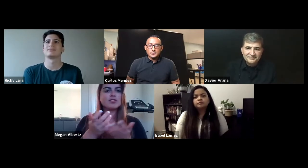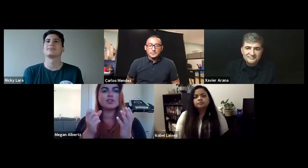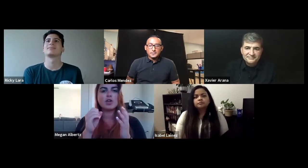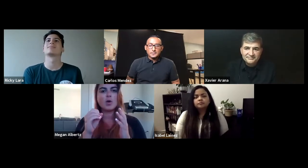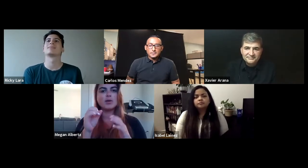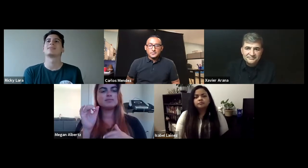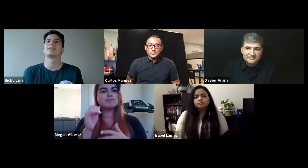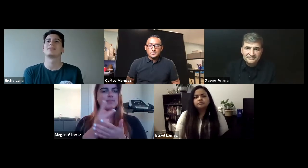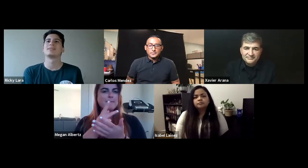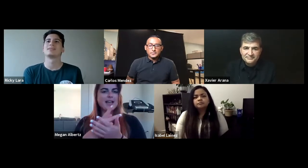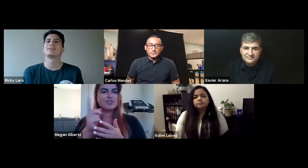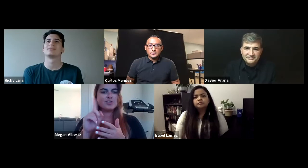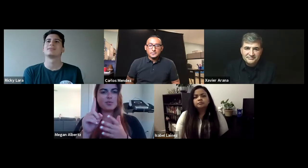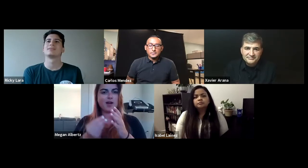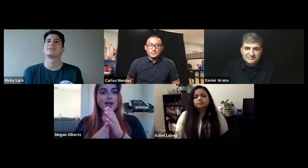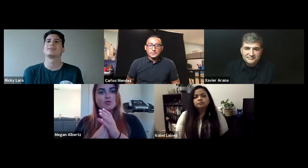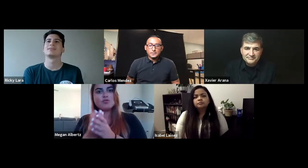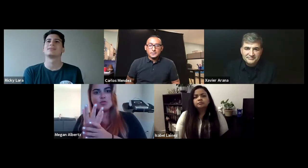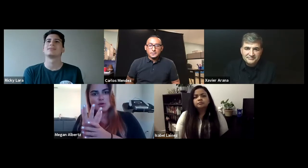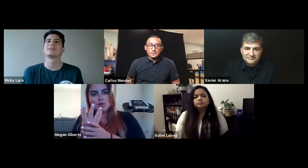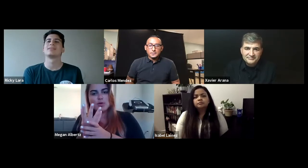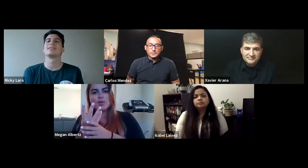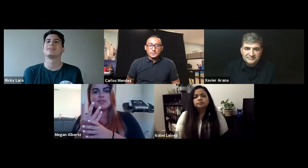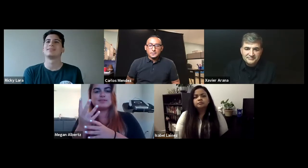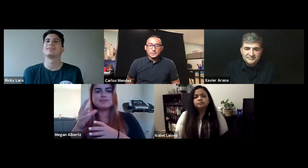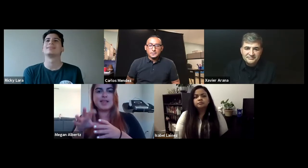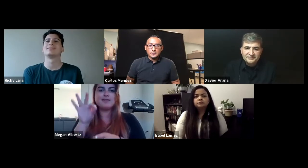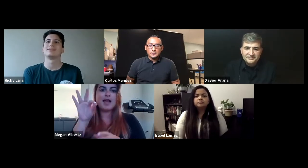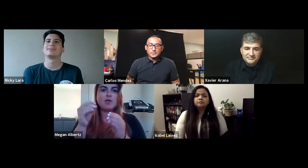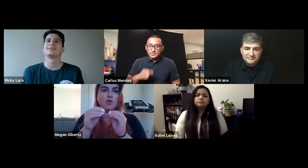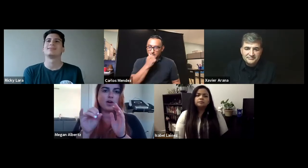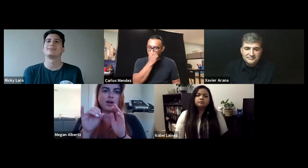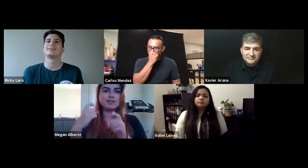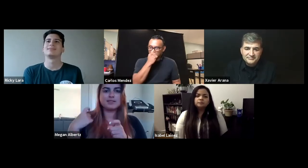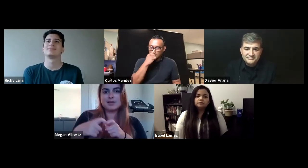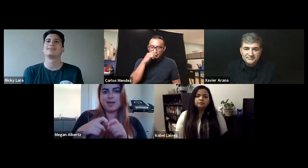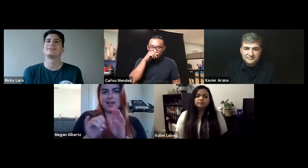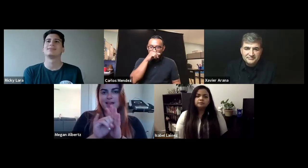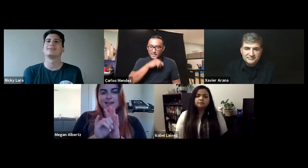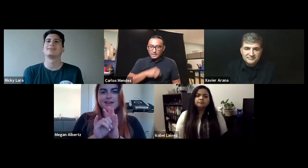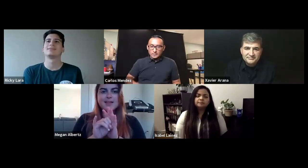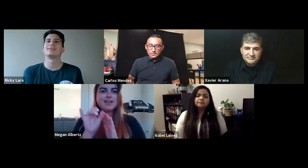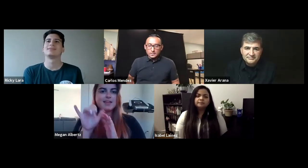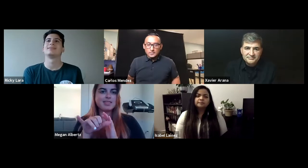So, having those different cultures really makes you grow